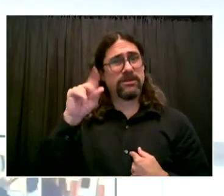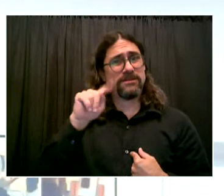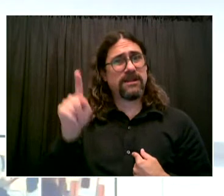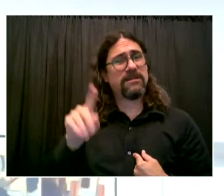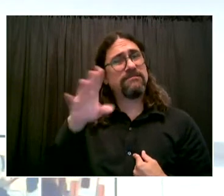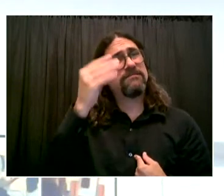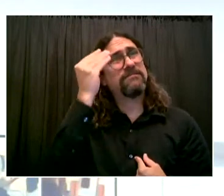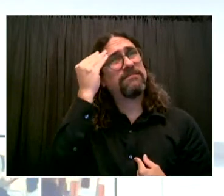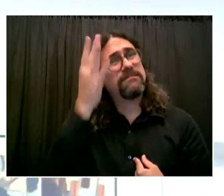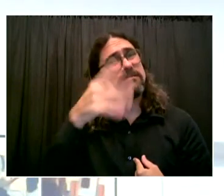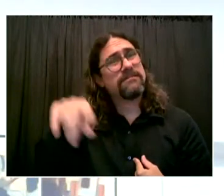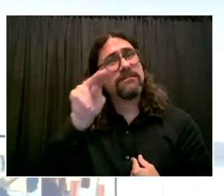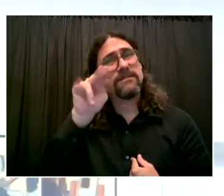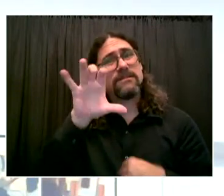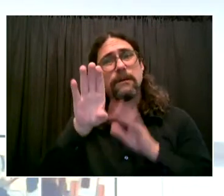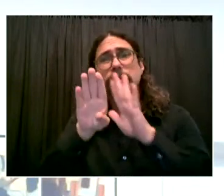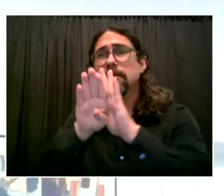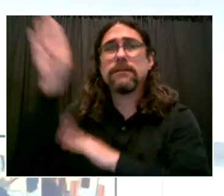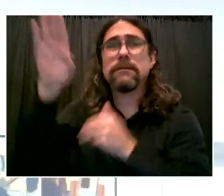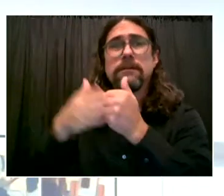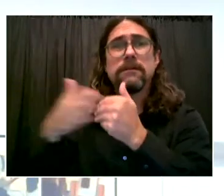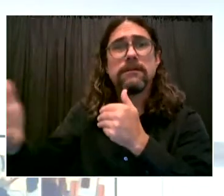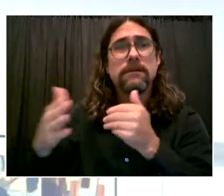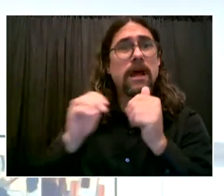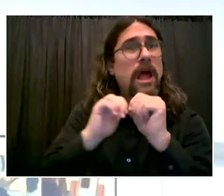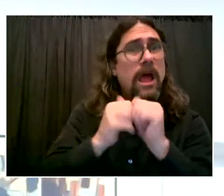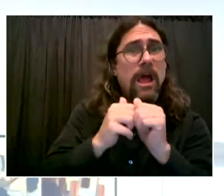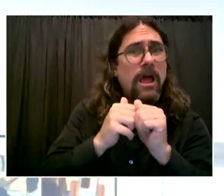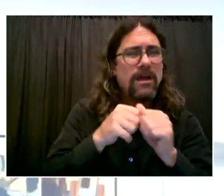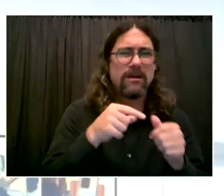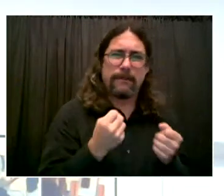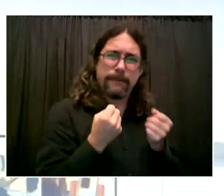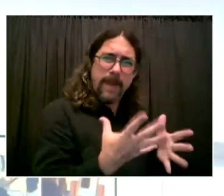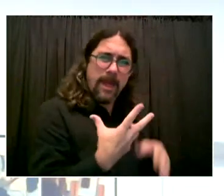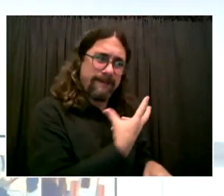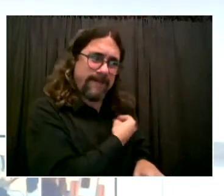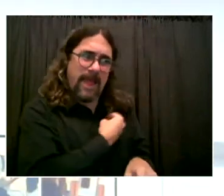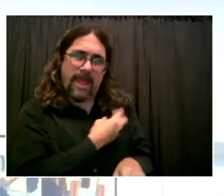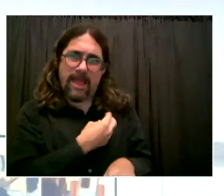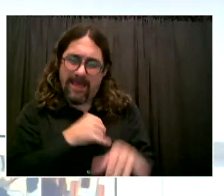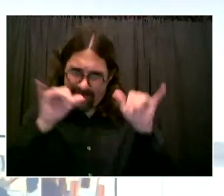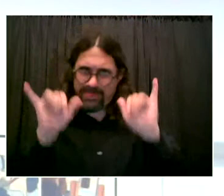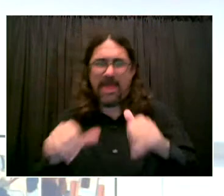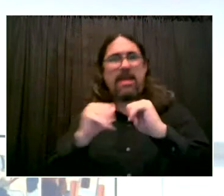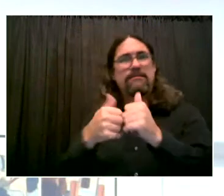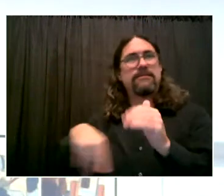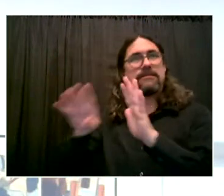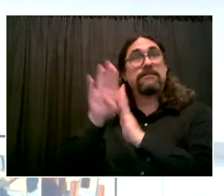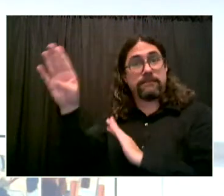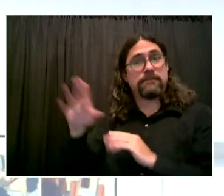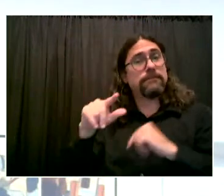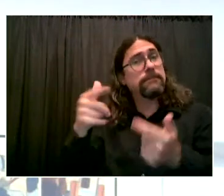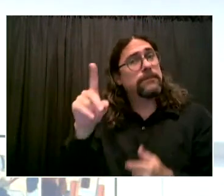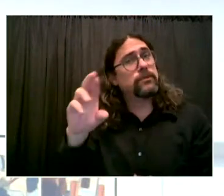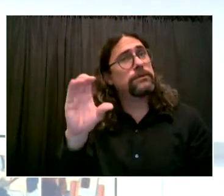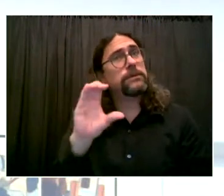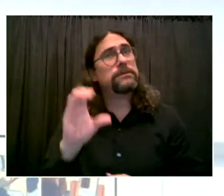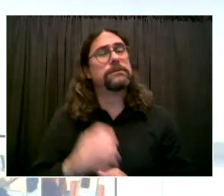DR. CHOKSHI ? I WILL ADD BRIEFLY. TO SUPPORT PEOPLE WHO